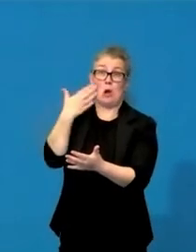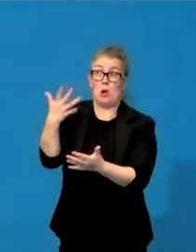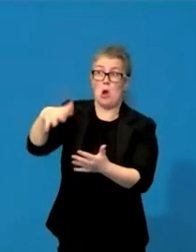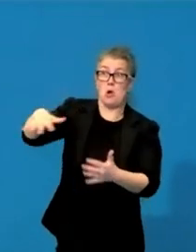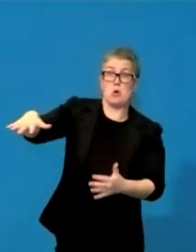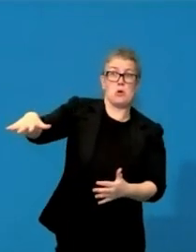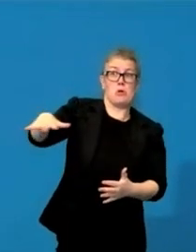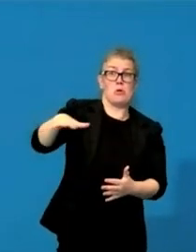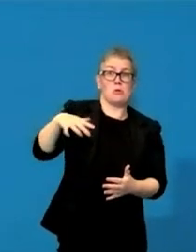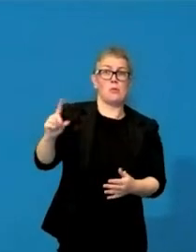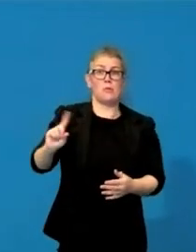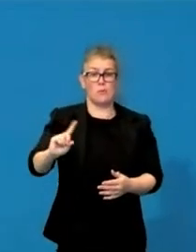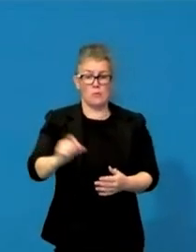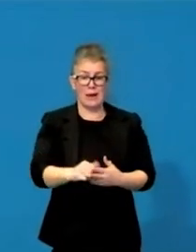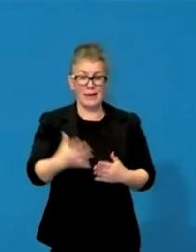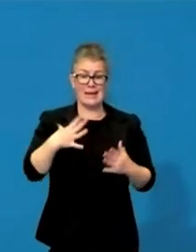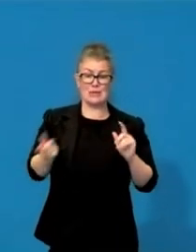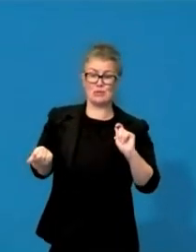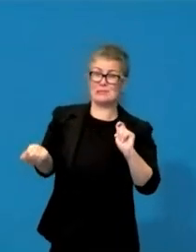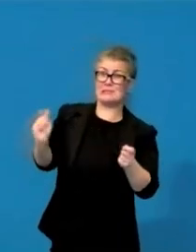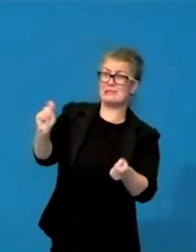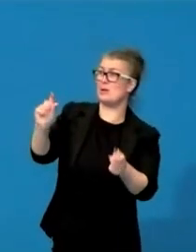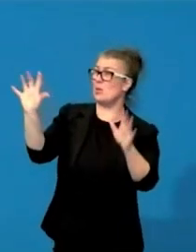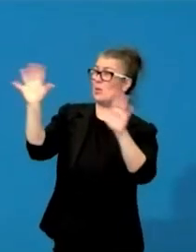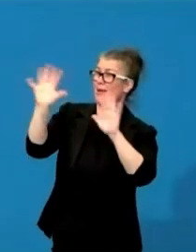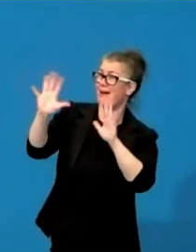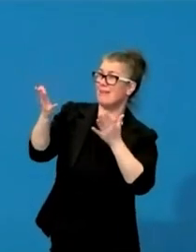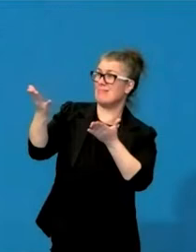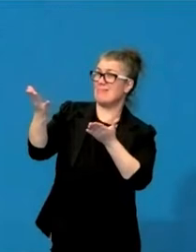And, you know, got to adapt, unfamiliar weather; all that sort of stuff, you know.